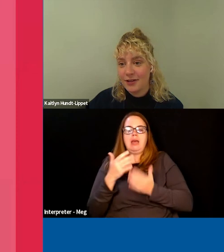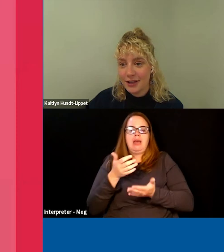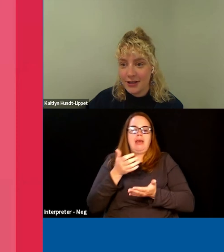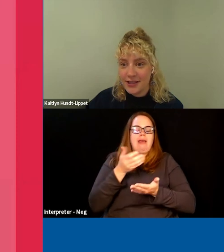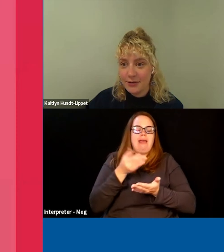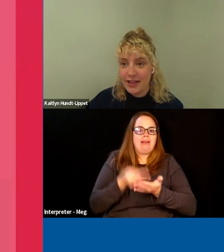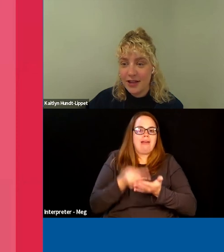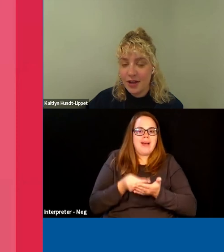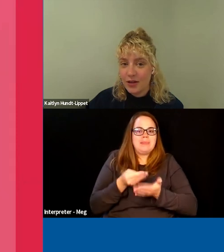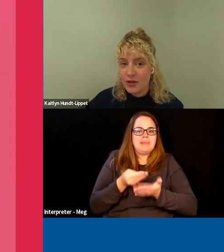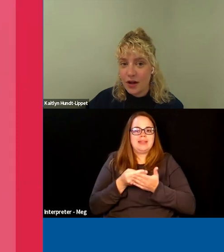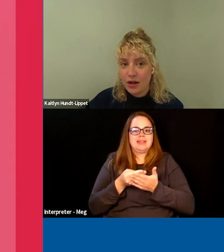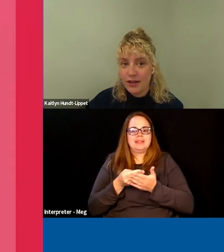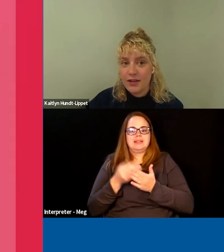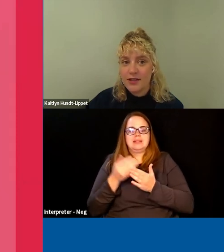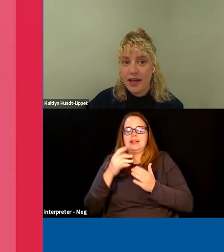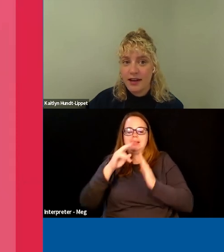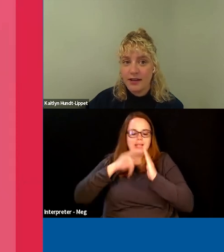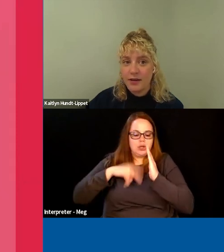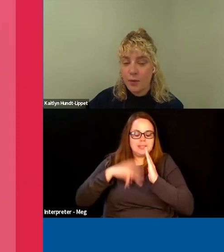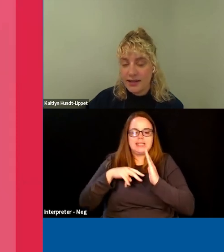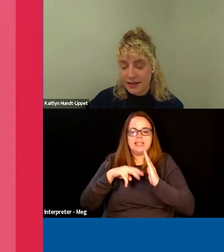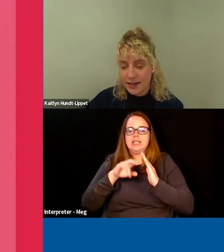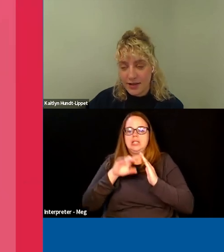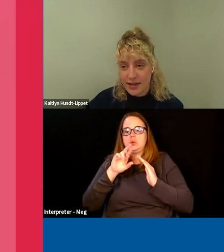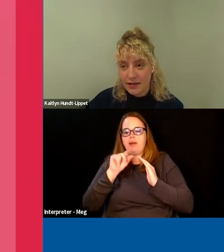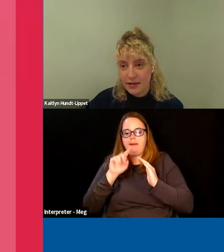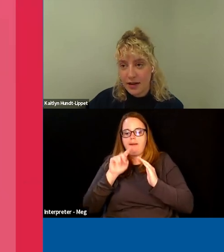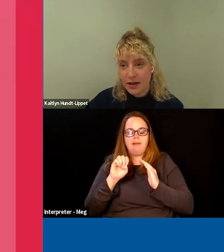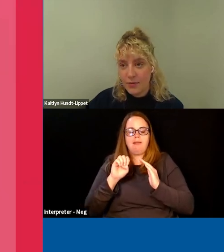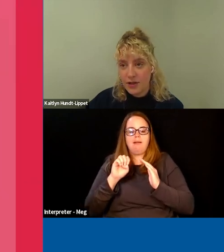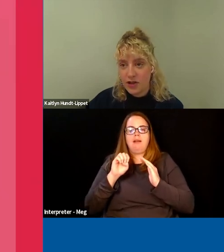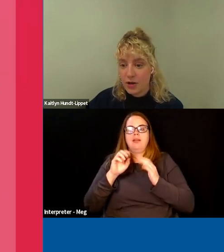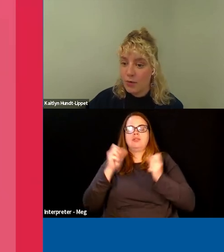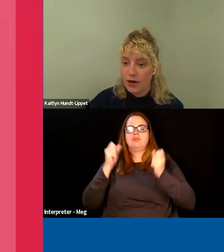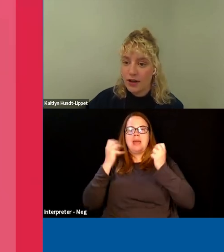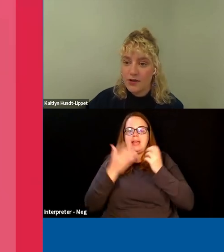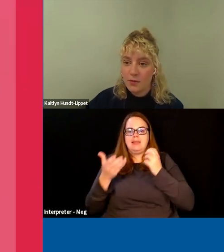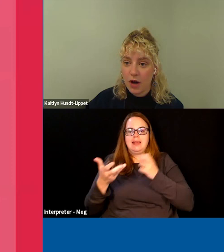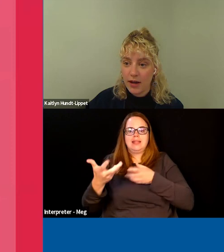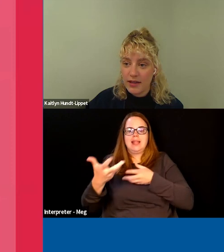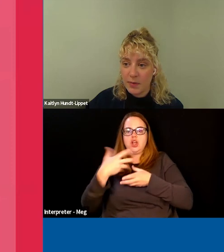different literacy rates, those all intersect, and the ways that they intersect ensure more inclusive products,